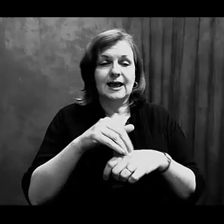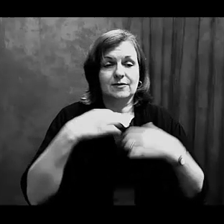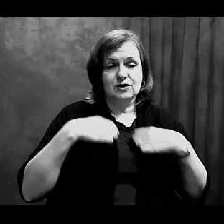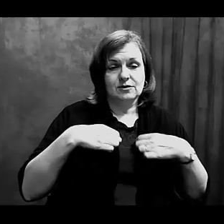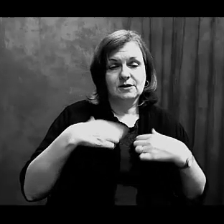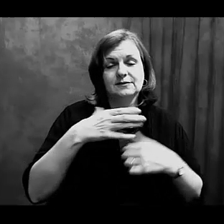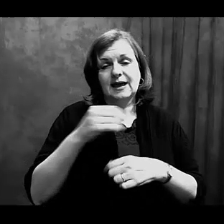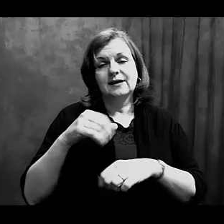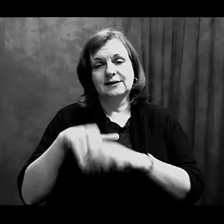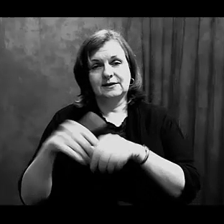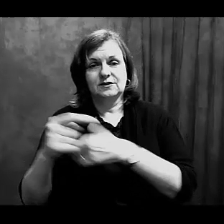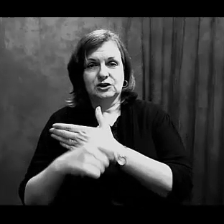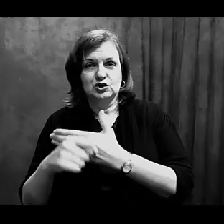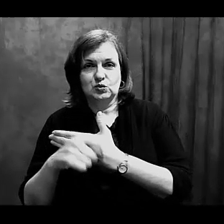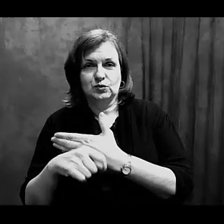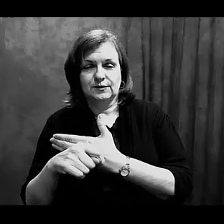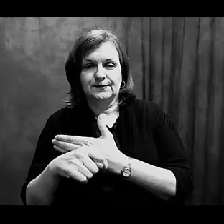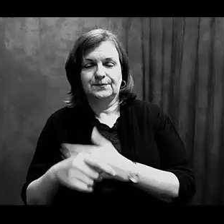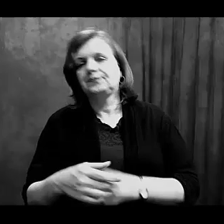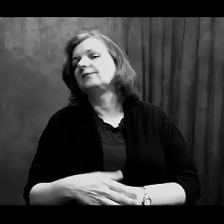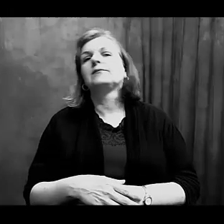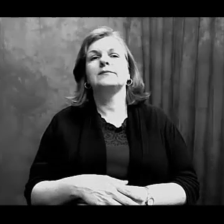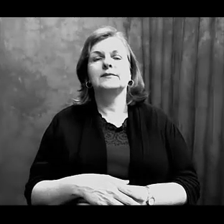your heart sits in between your lungs